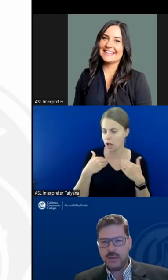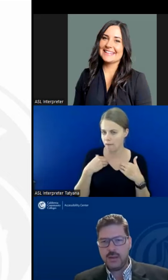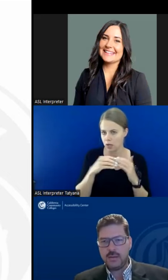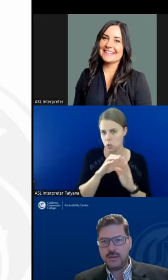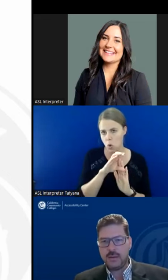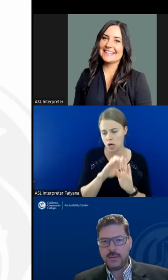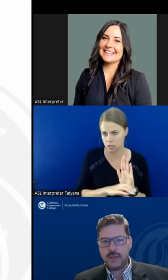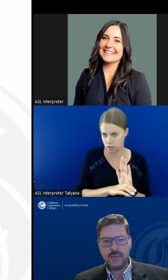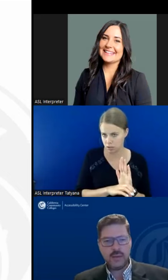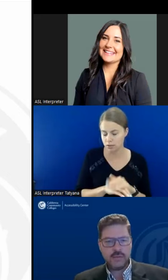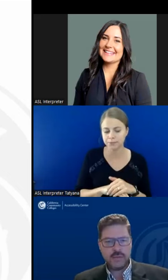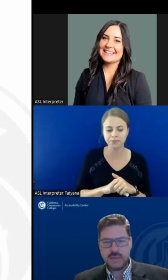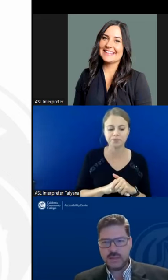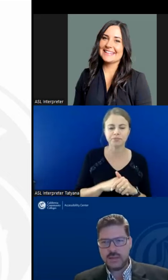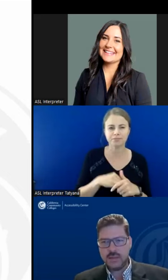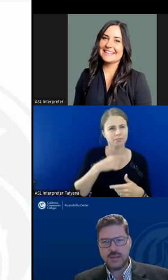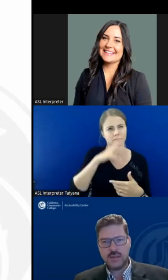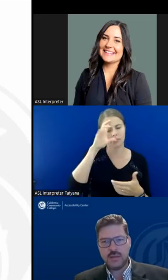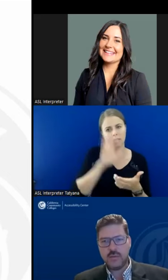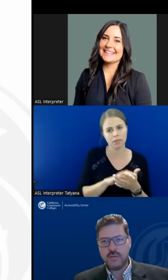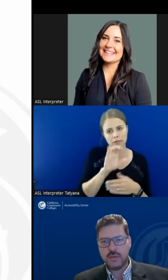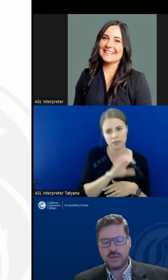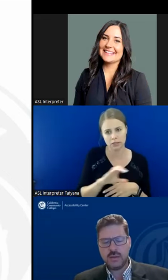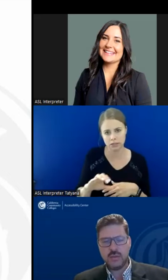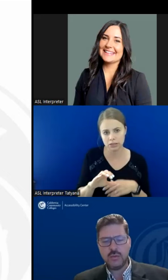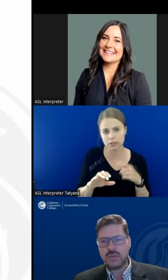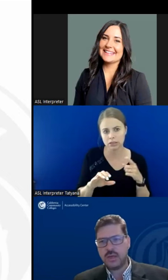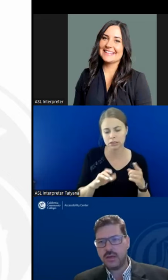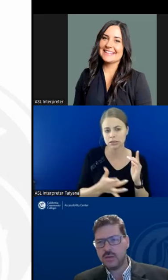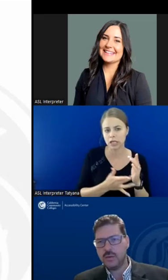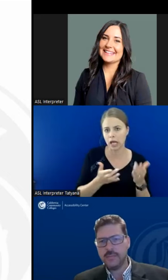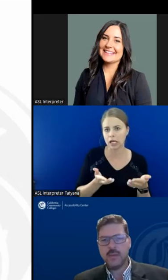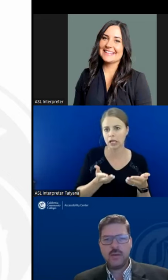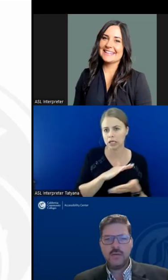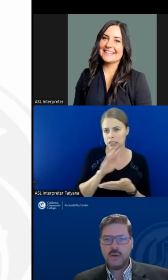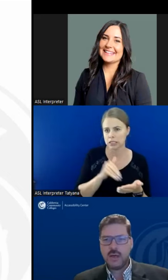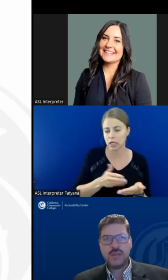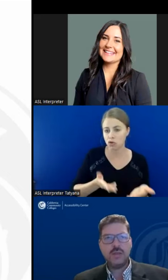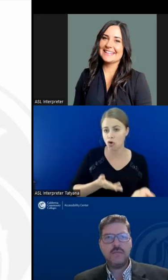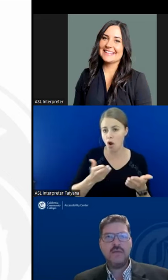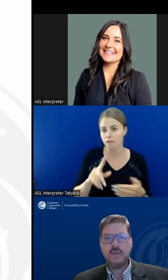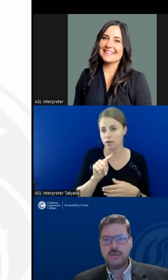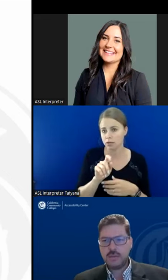And I believe CCC tech center offers a tool, share tool for captioning of videos.